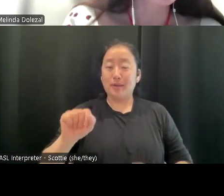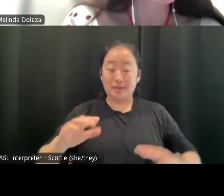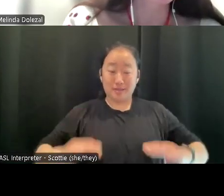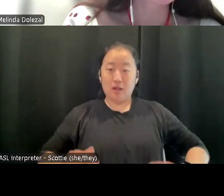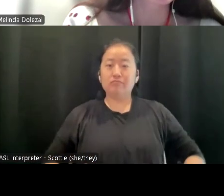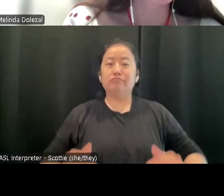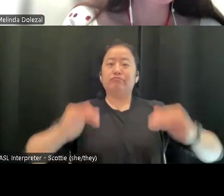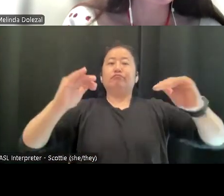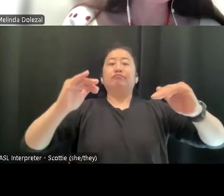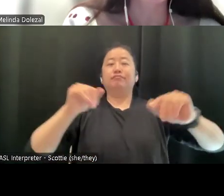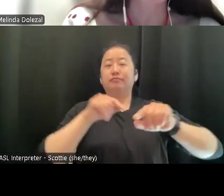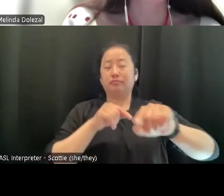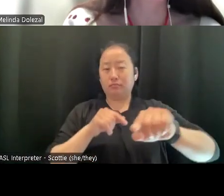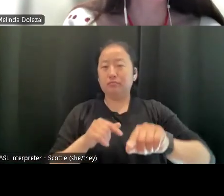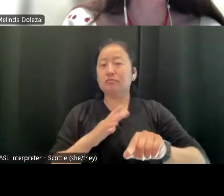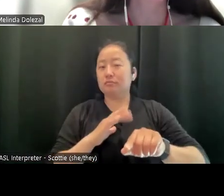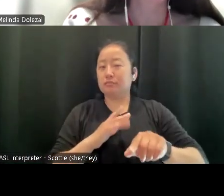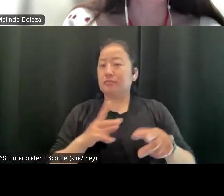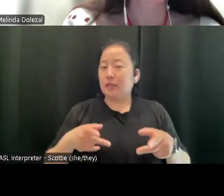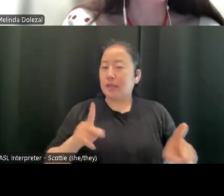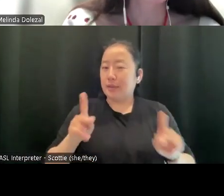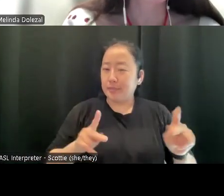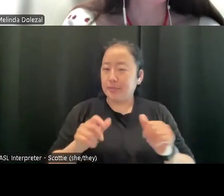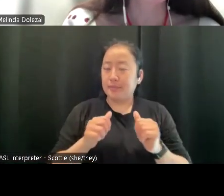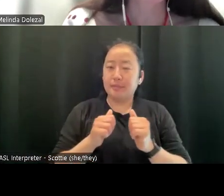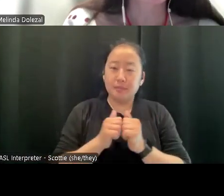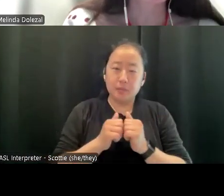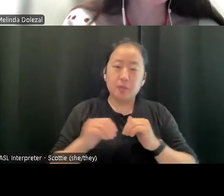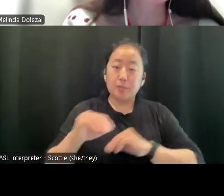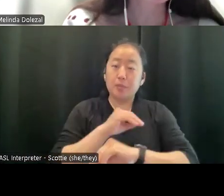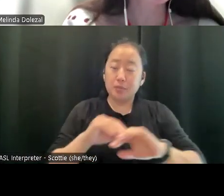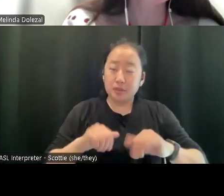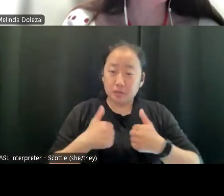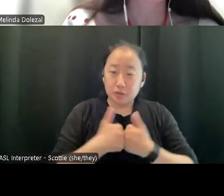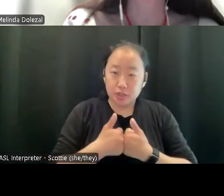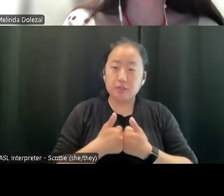These raised beds are designed to enable people with mobility challenges garden comfortably which